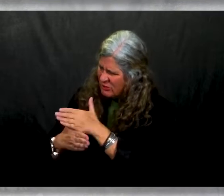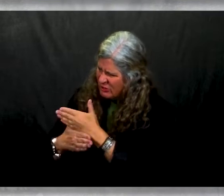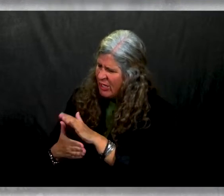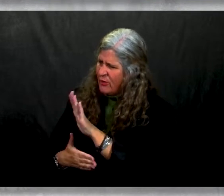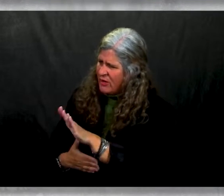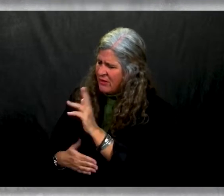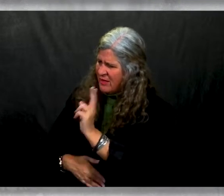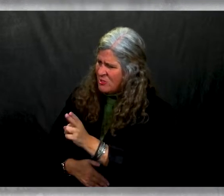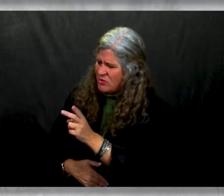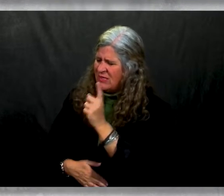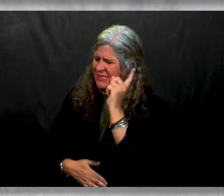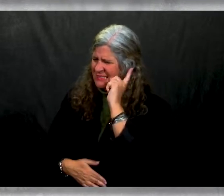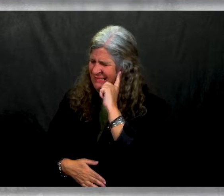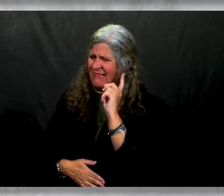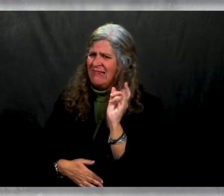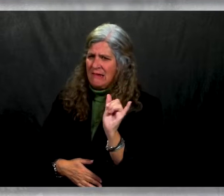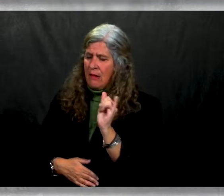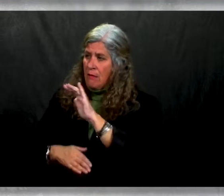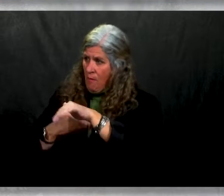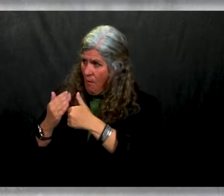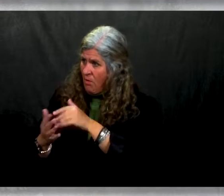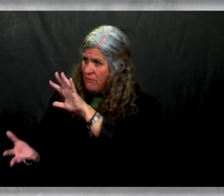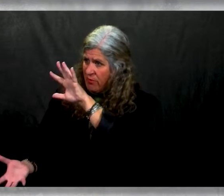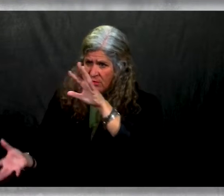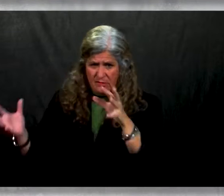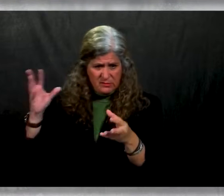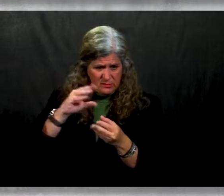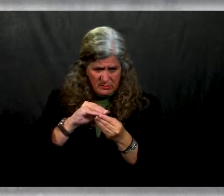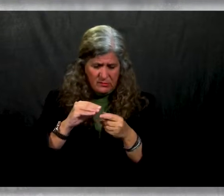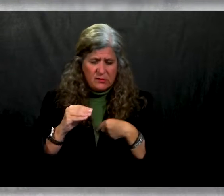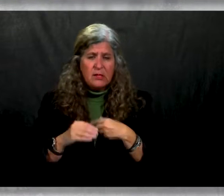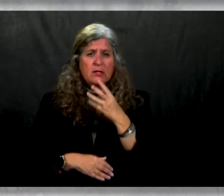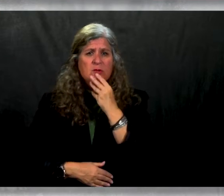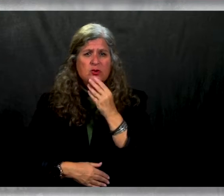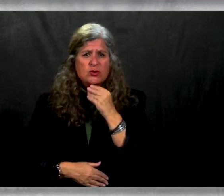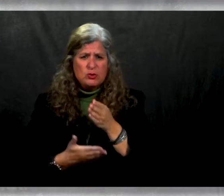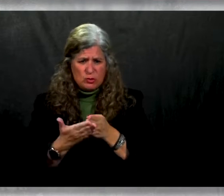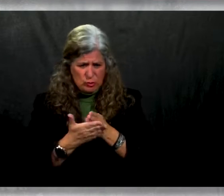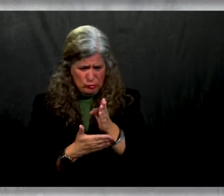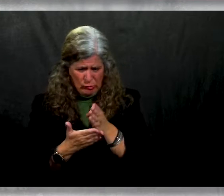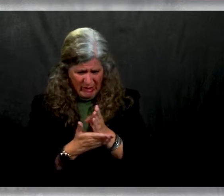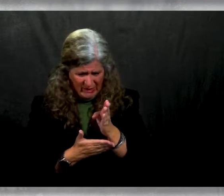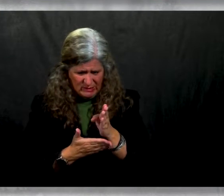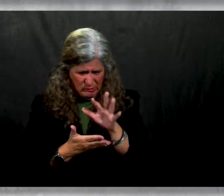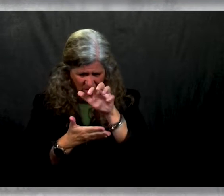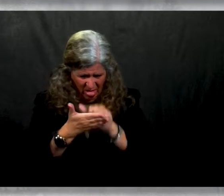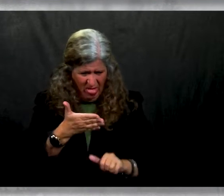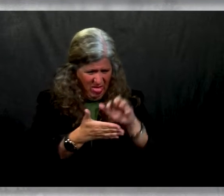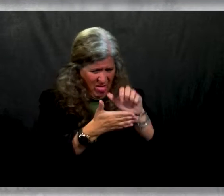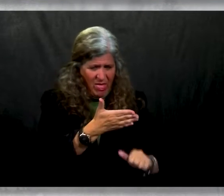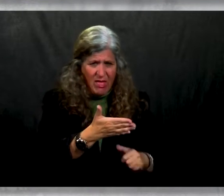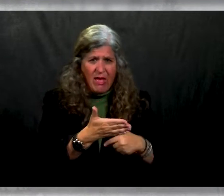It sounds like all of this contributed to stripping Jews of basic human rights and moved Germany further from a democracy